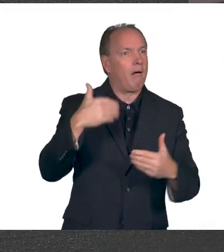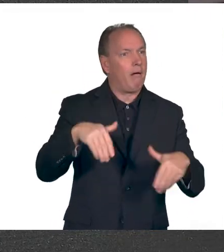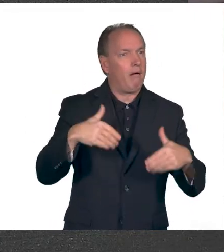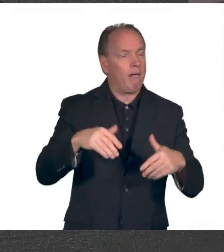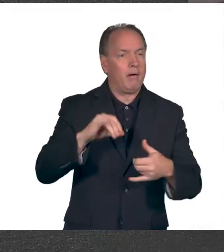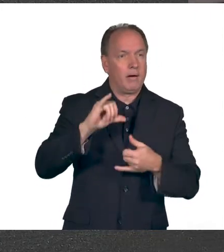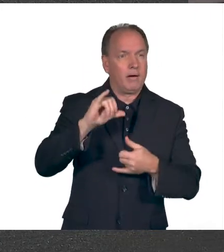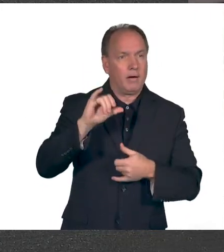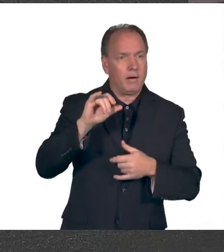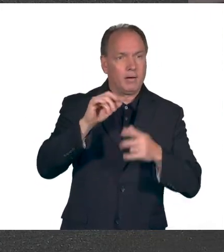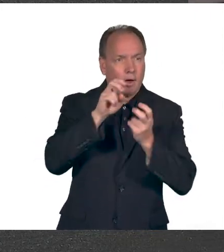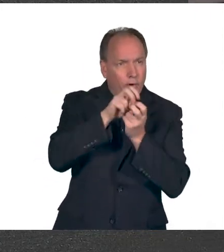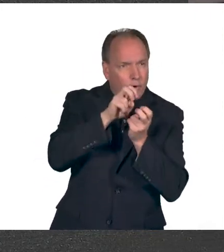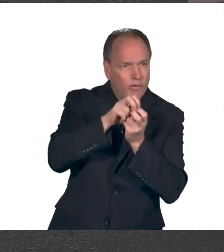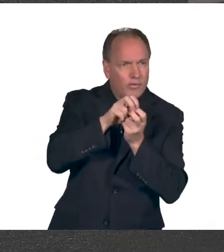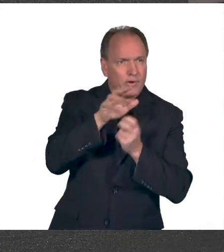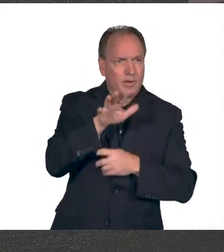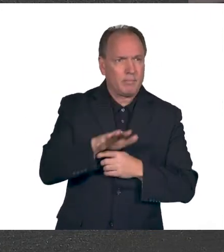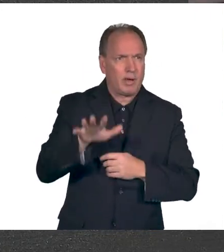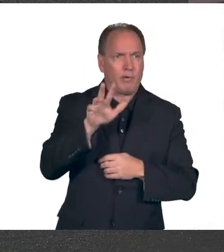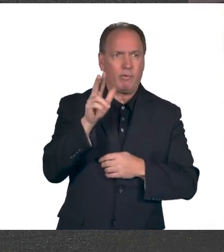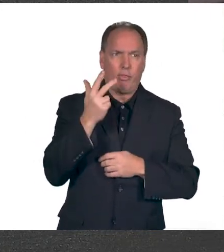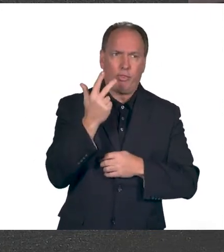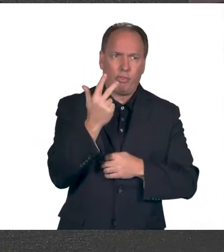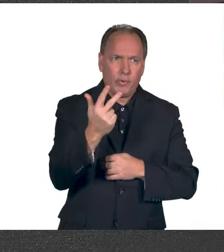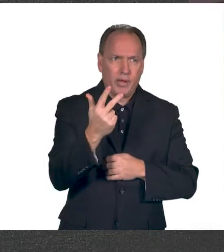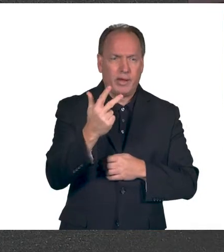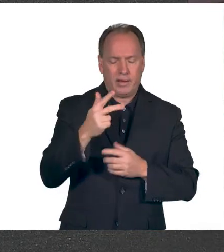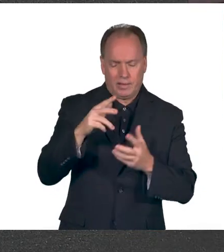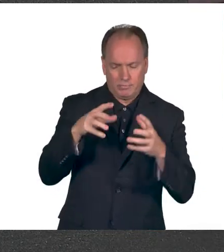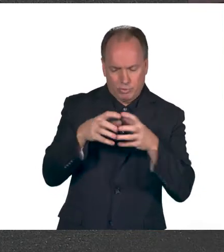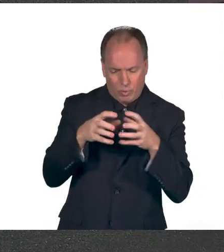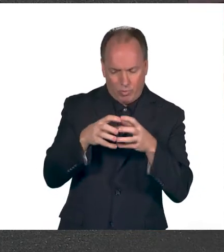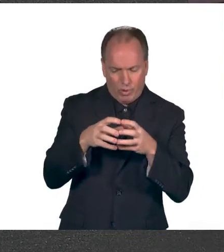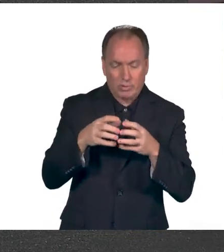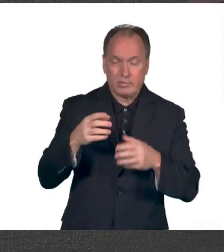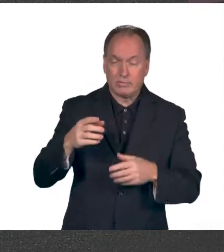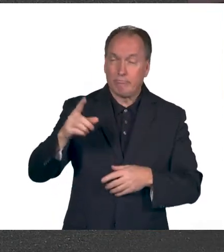gopher is about three snowballs high.